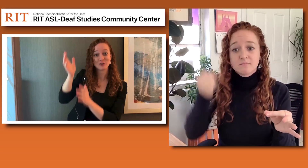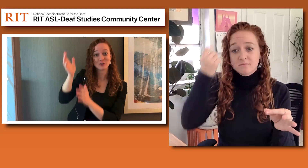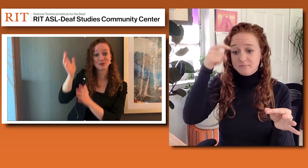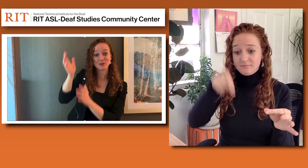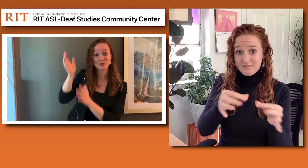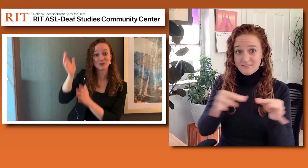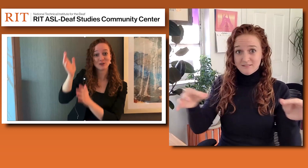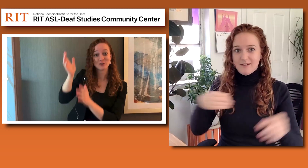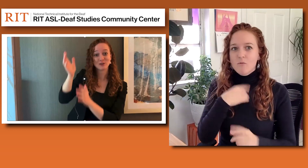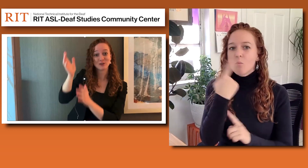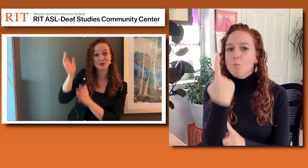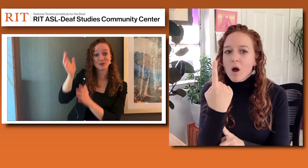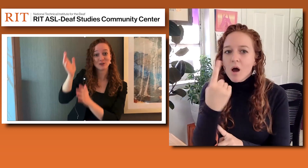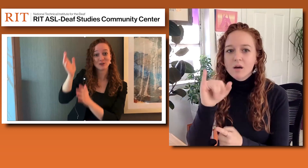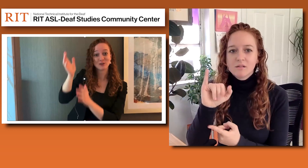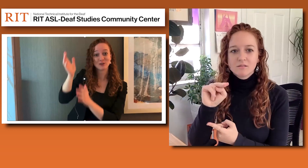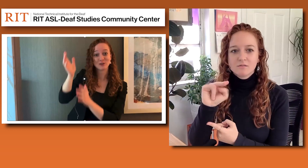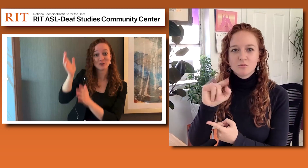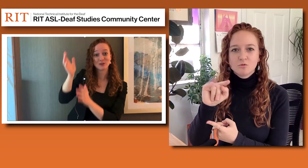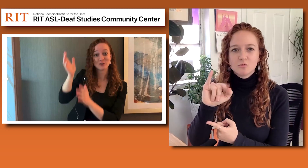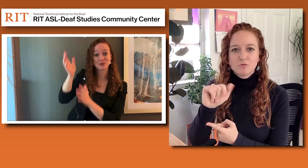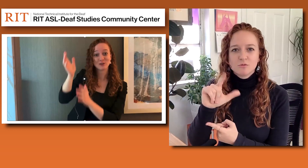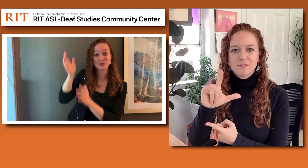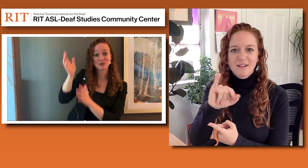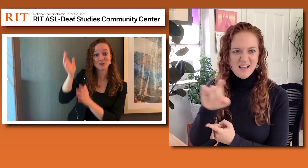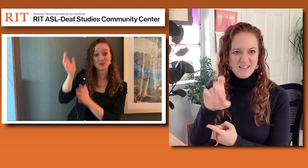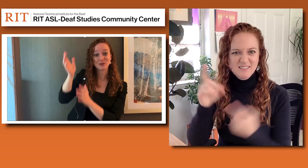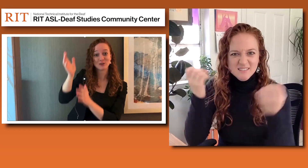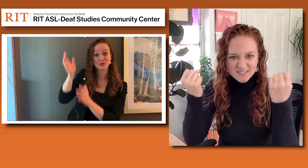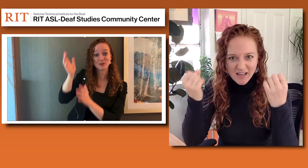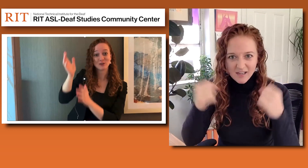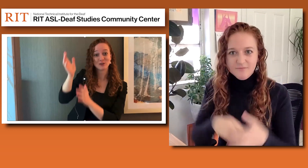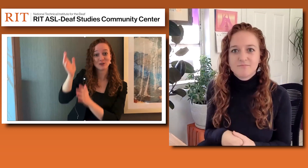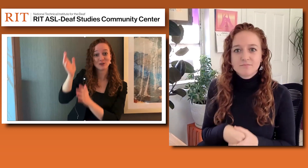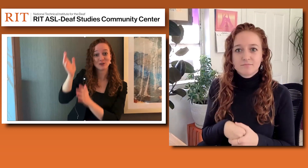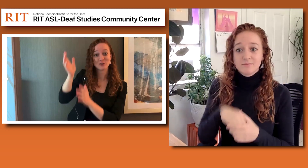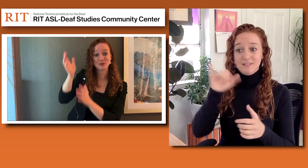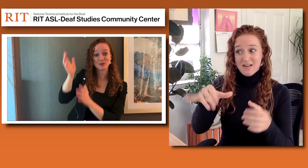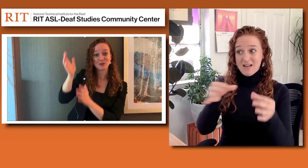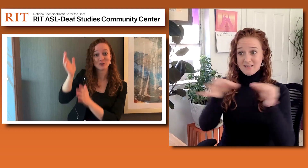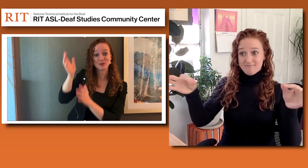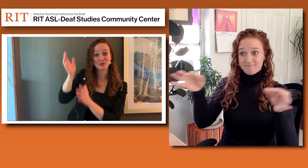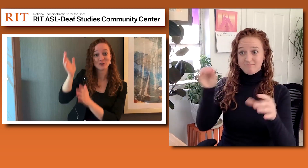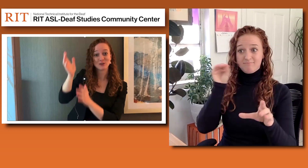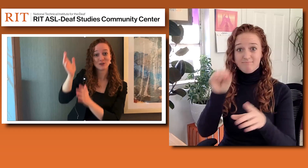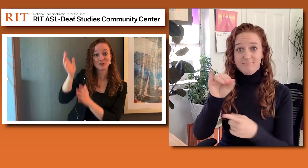a very simple sentence, and that sentence has one initialized sign within it.